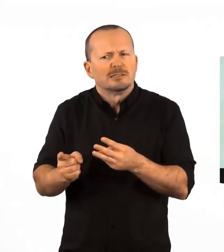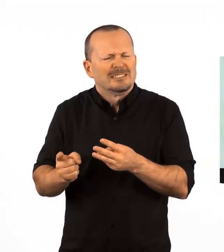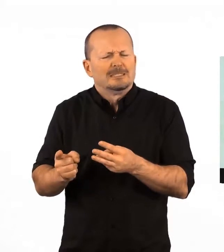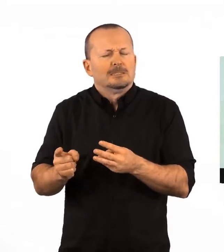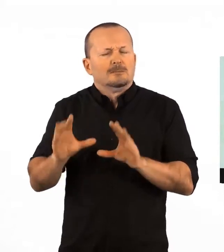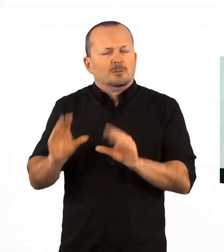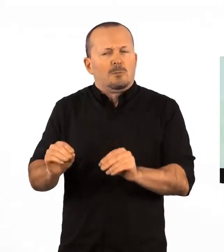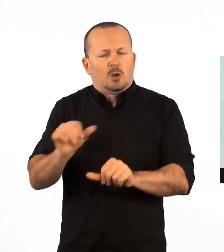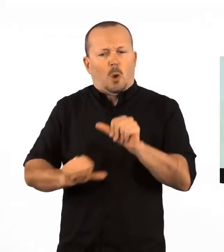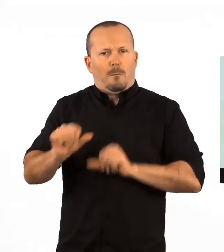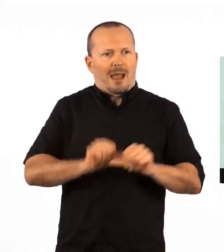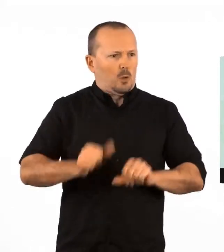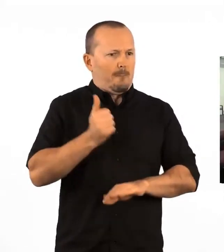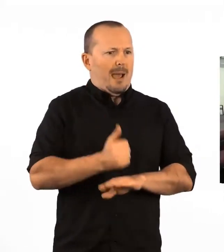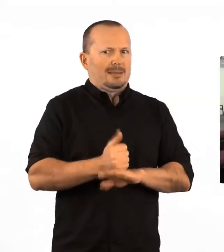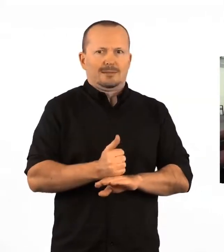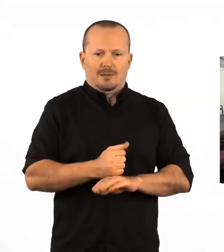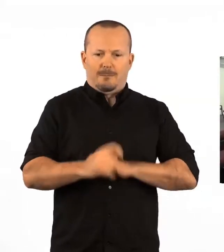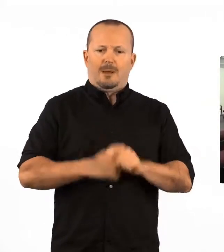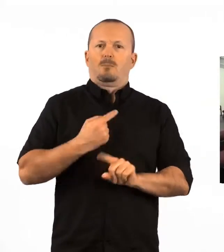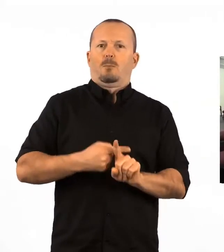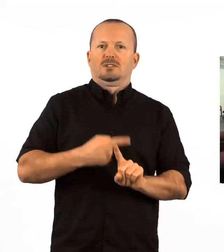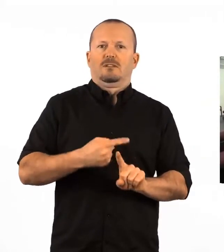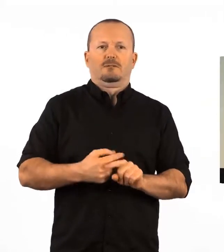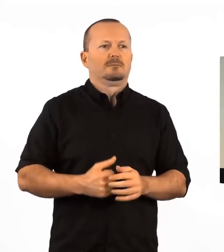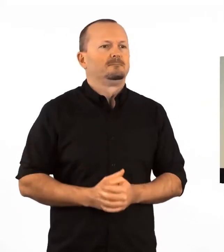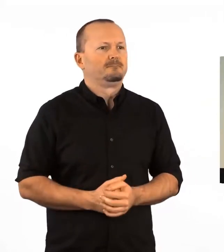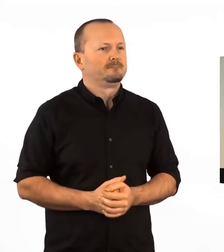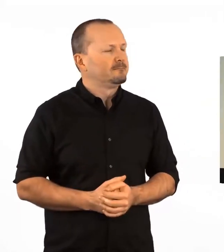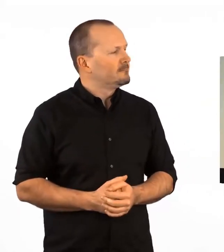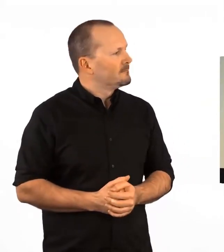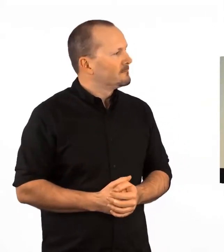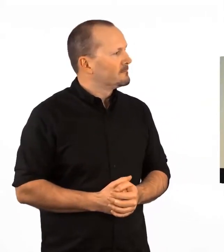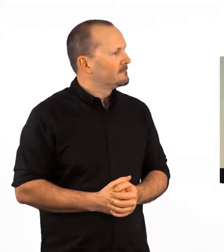base of the triangle. Kate, President NZ Federation for Deaf Children: I’m a panel member on the Supporting Positive